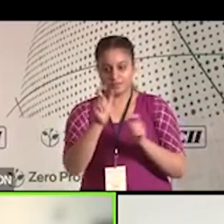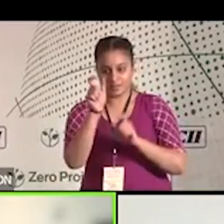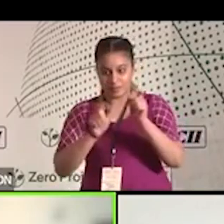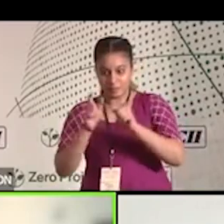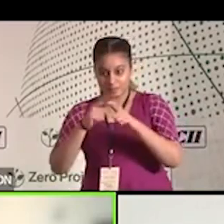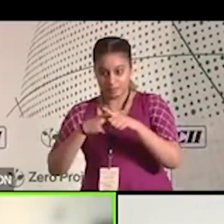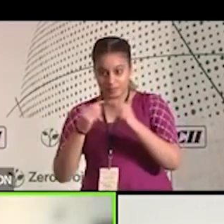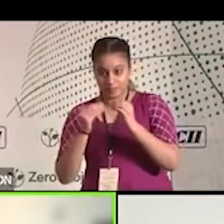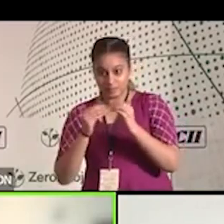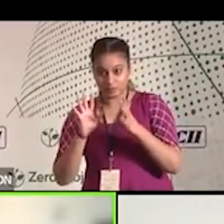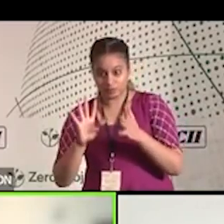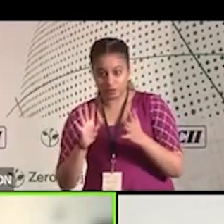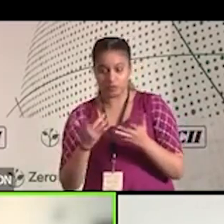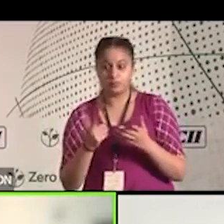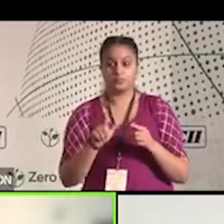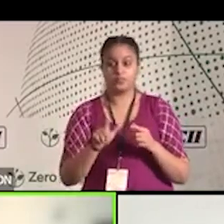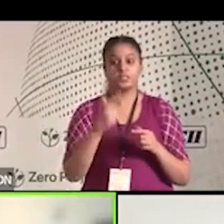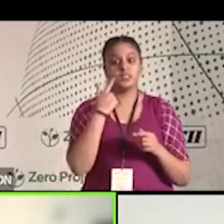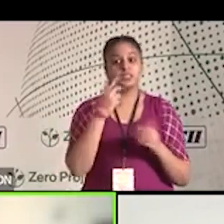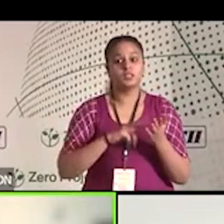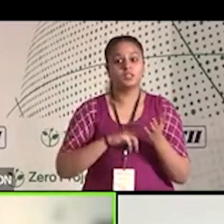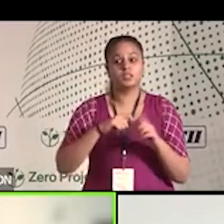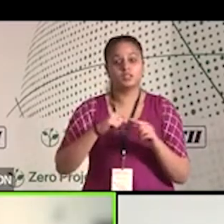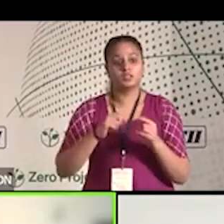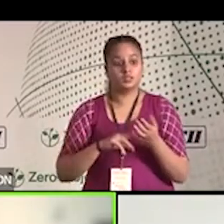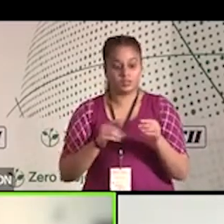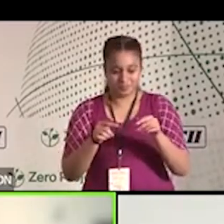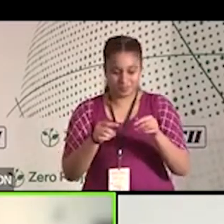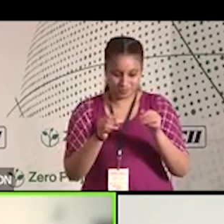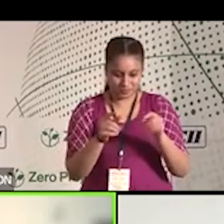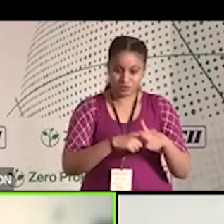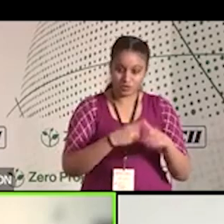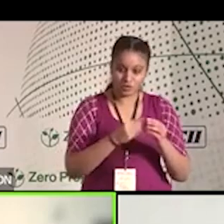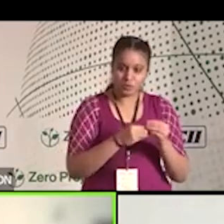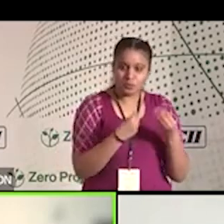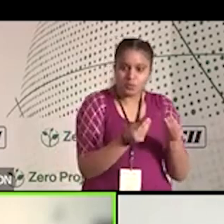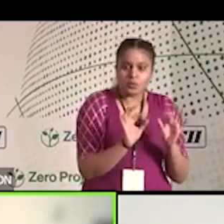on a later date, but not at that moment, not for that purpose, singular time.